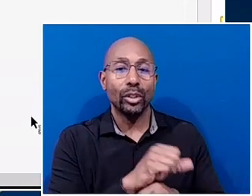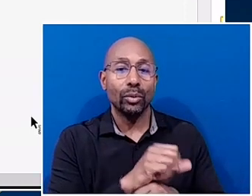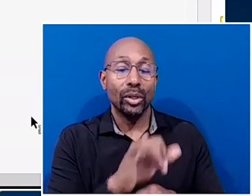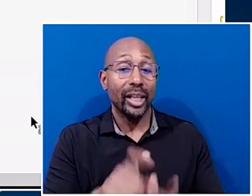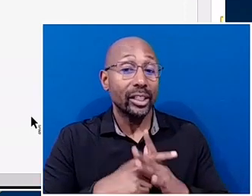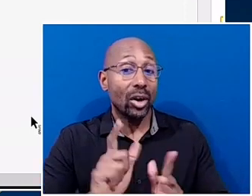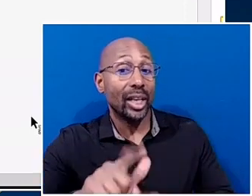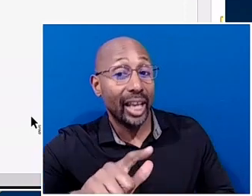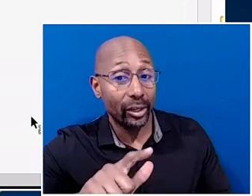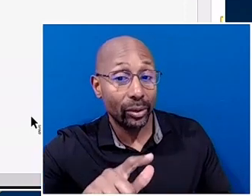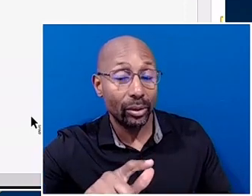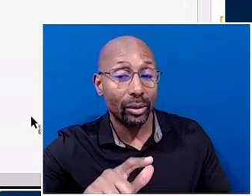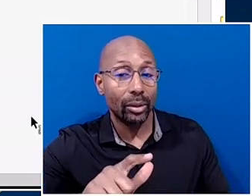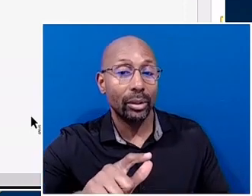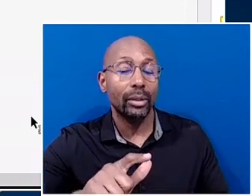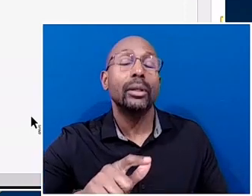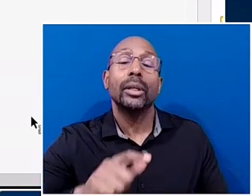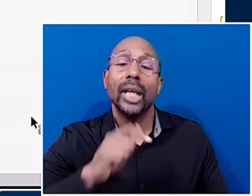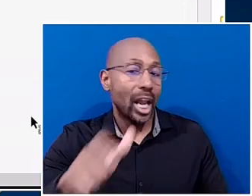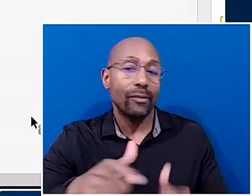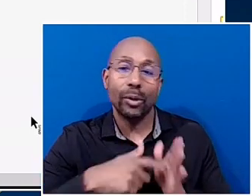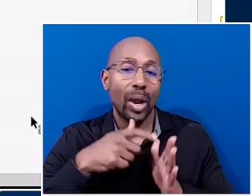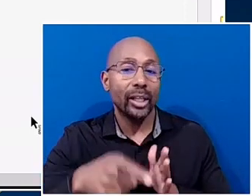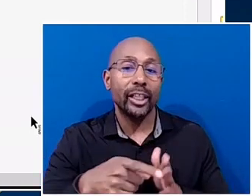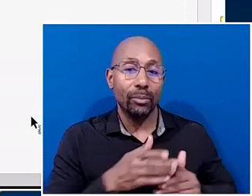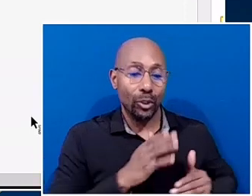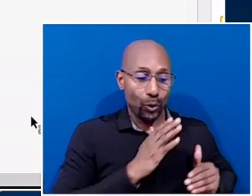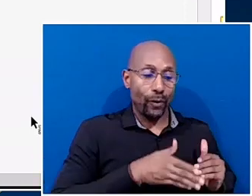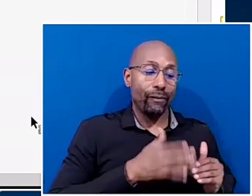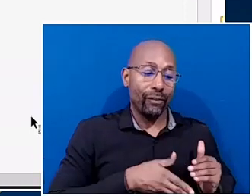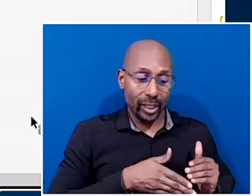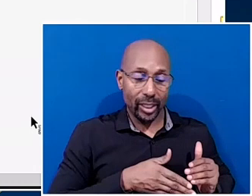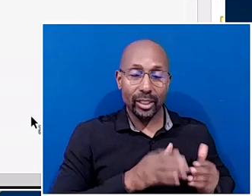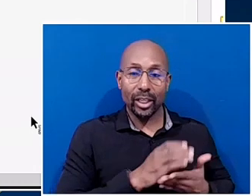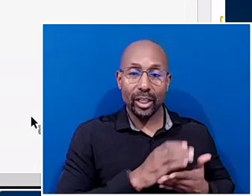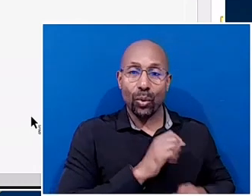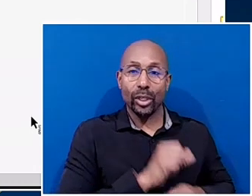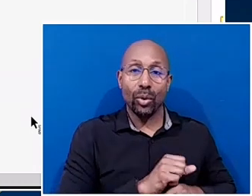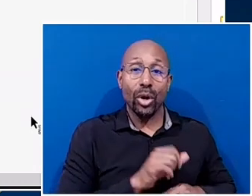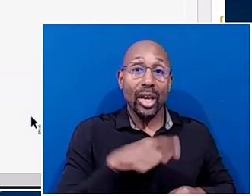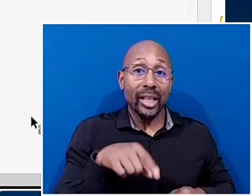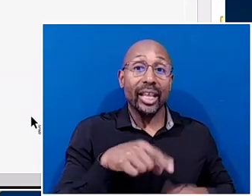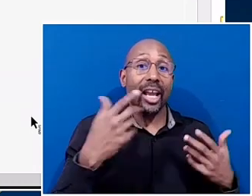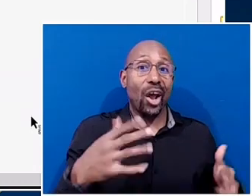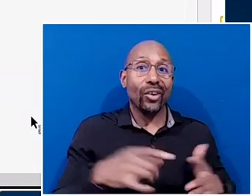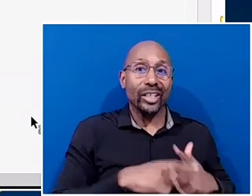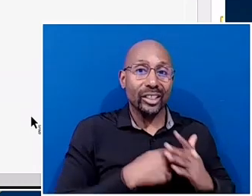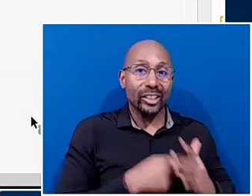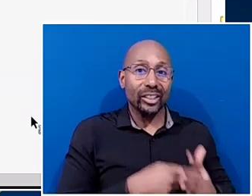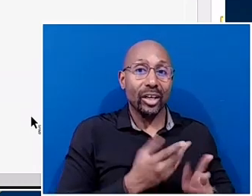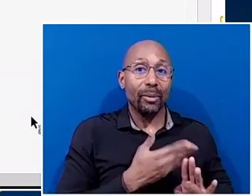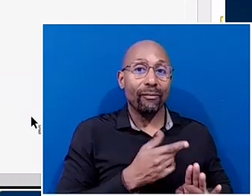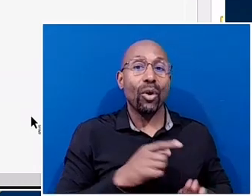completing the coursework that they began prior to the leave of absence. This would allow the school to, for a